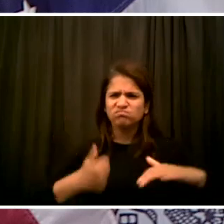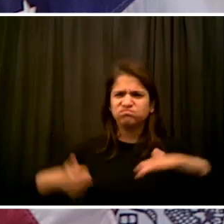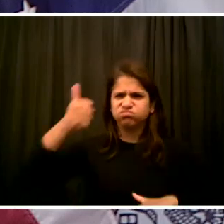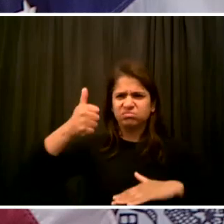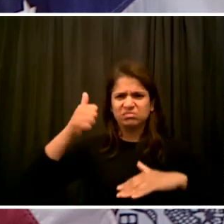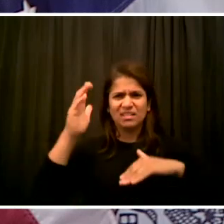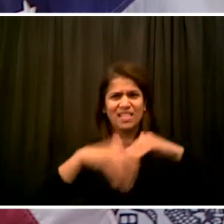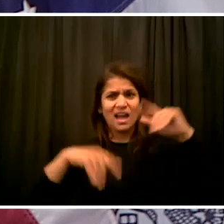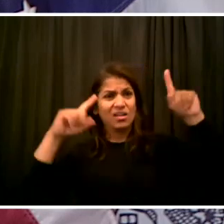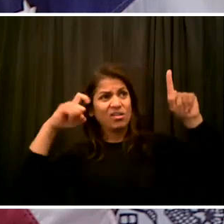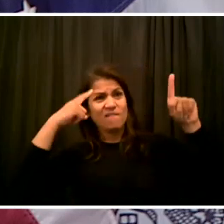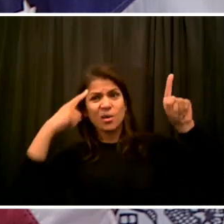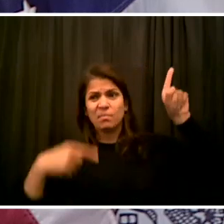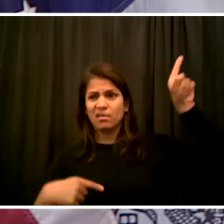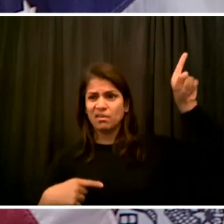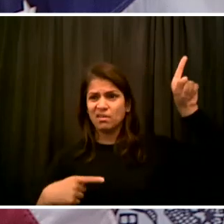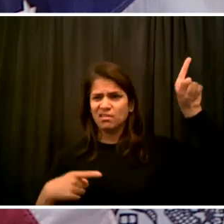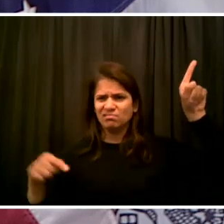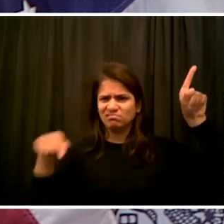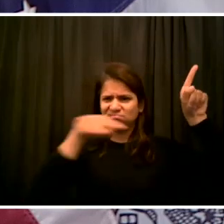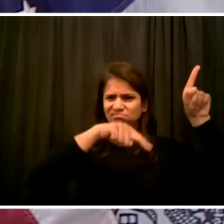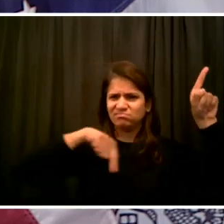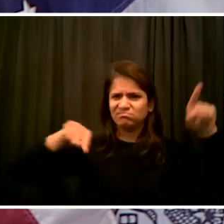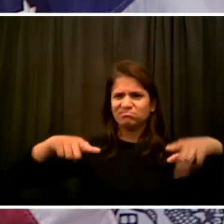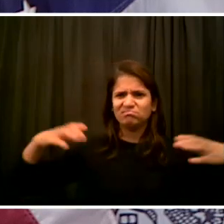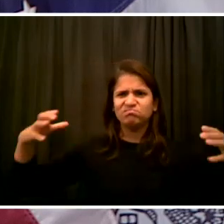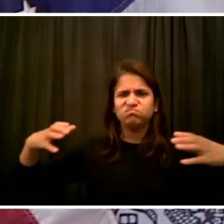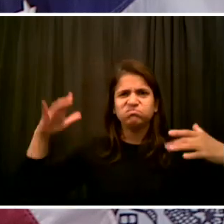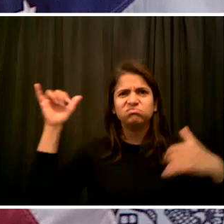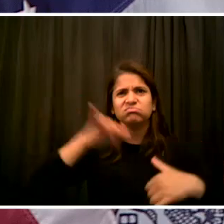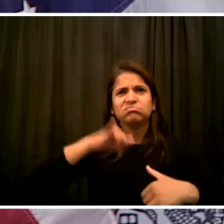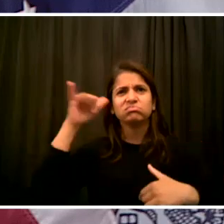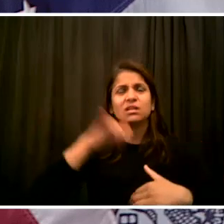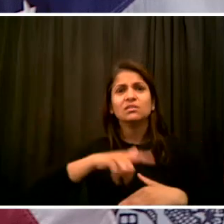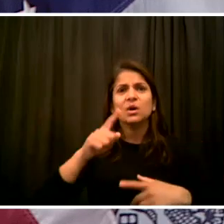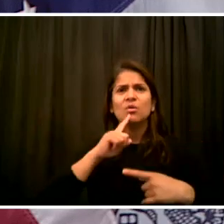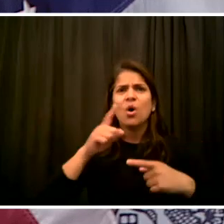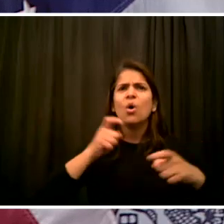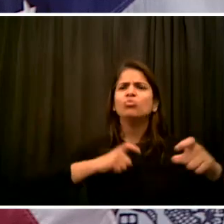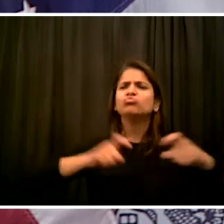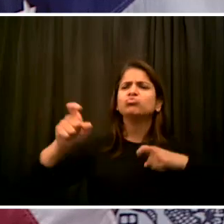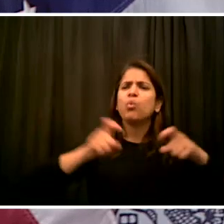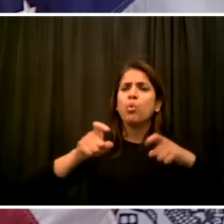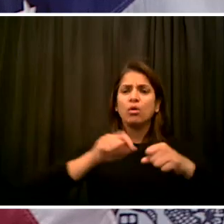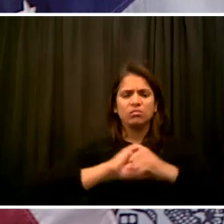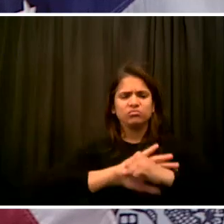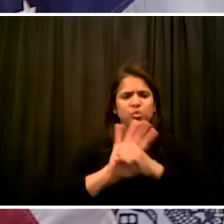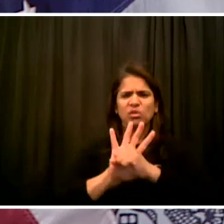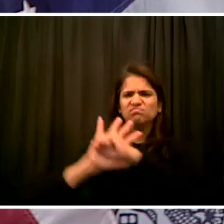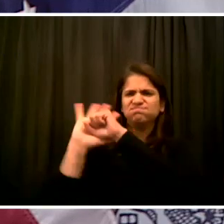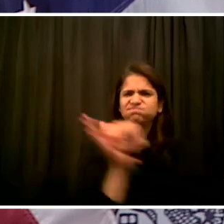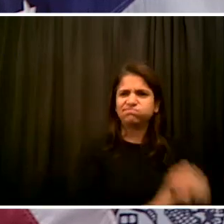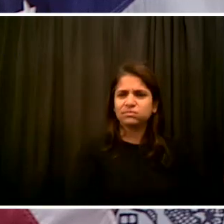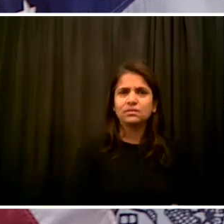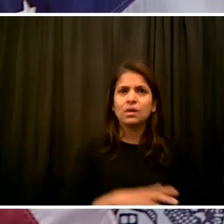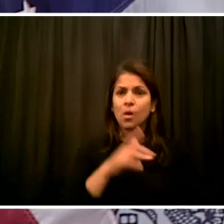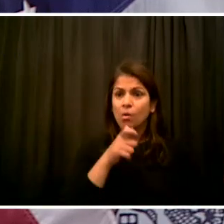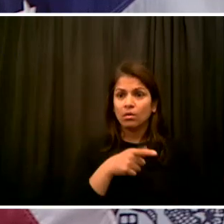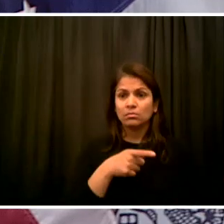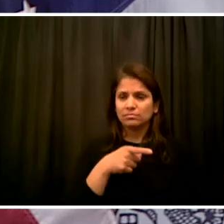SOMETHING. WE ALWAYS NEED ENFORCEMENT AS A FALLBACK. BUT I DO THINK THE DIE IS CAST